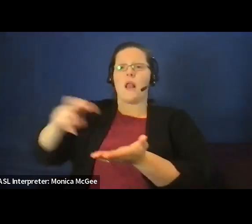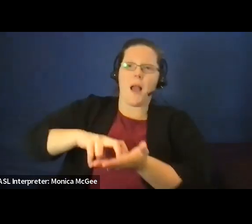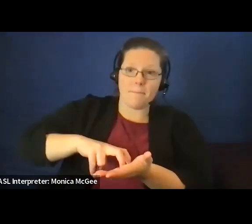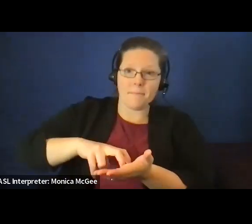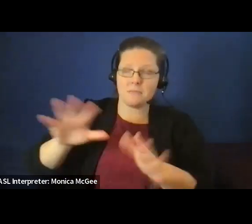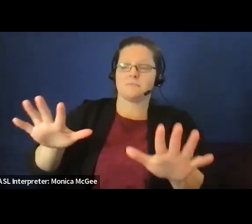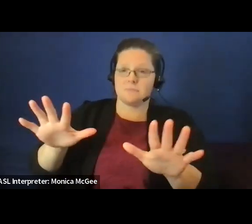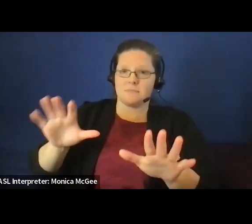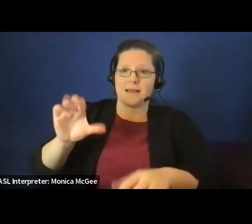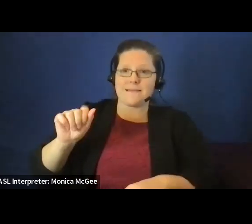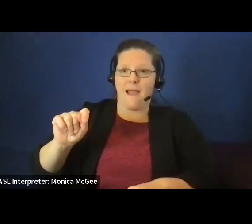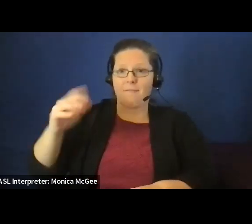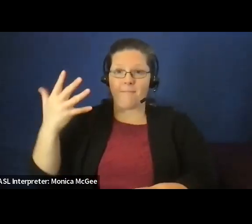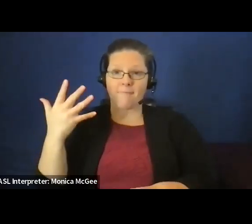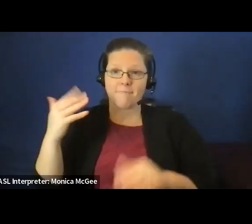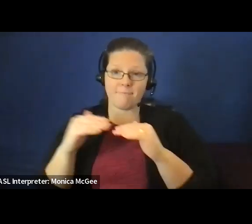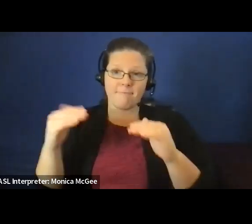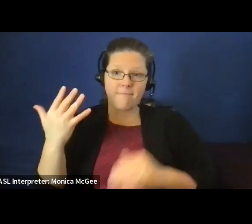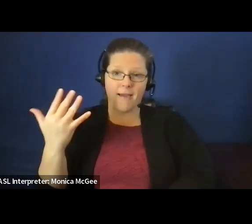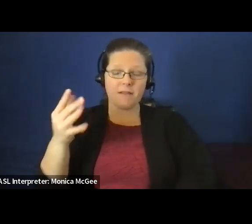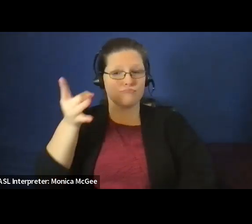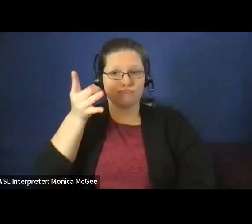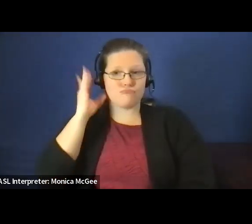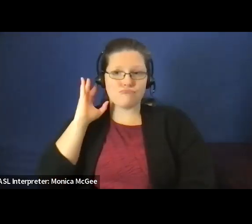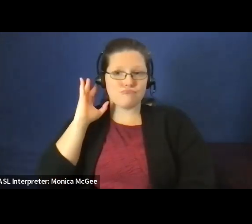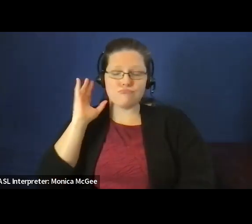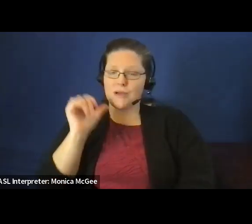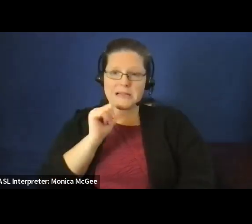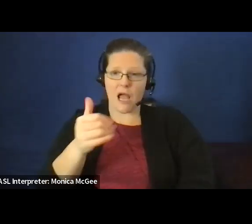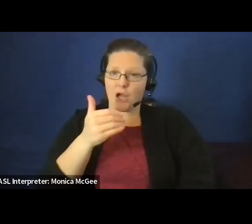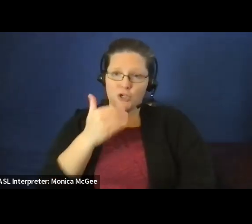in 2018. About two or three months later, hurricane Michael came through.